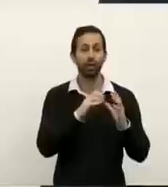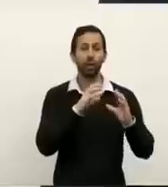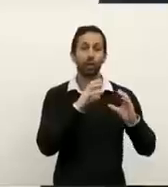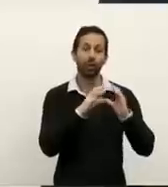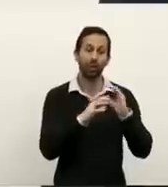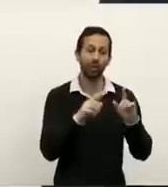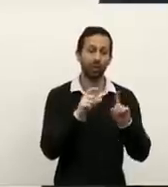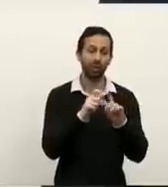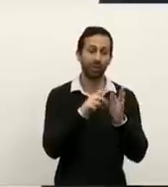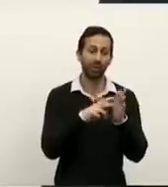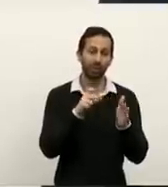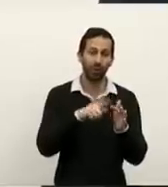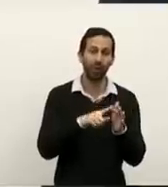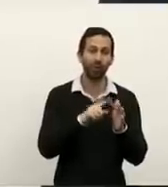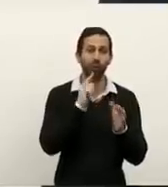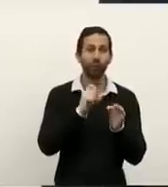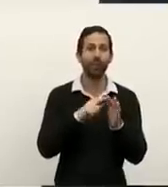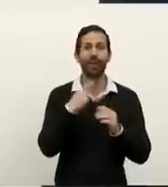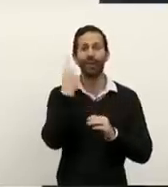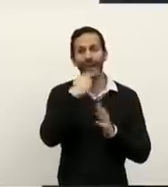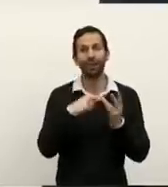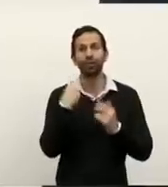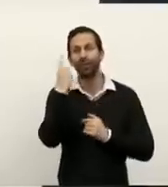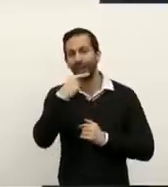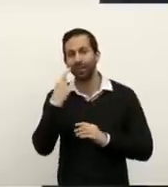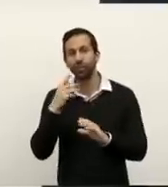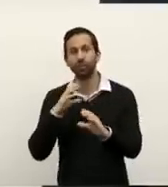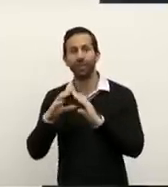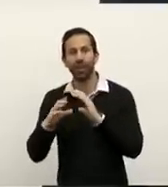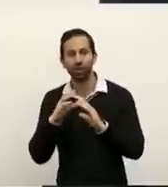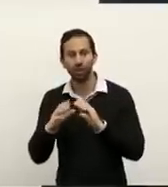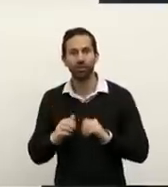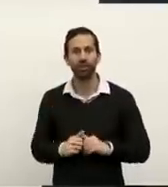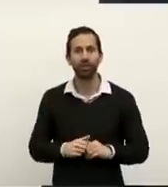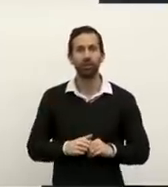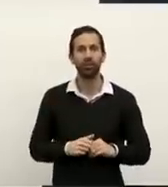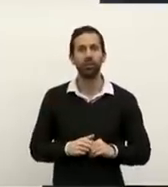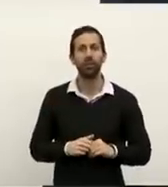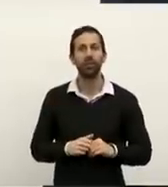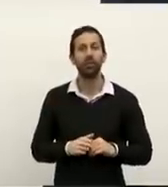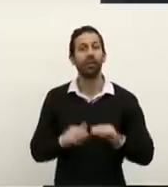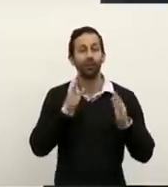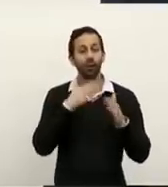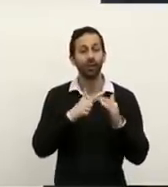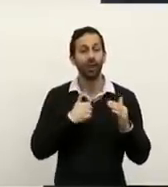typically in this case, it's gonna be face to face communication. The focus would be, in our mind,